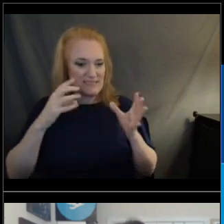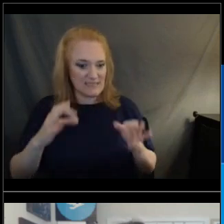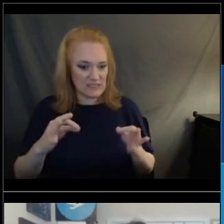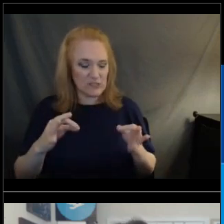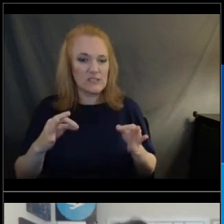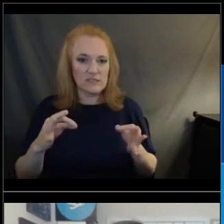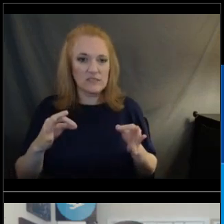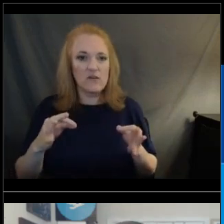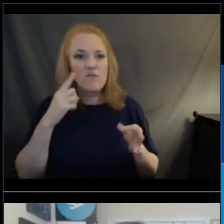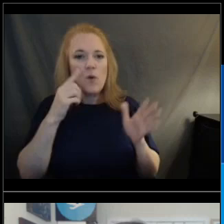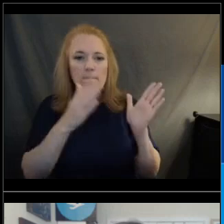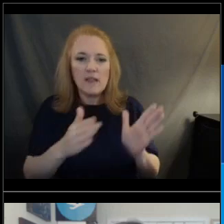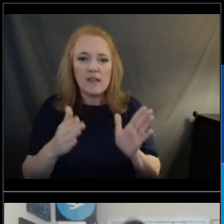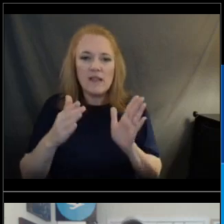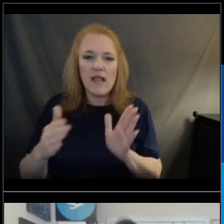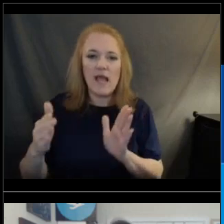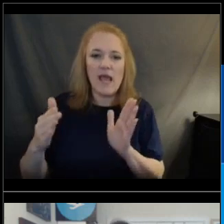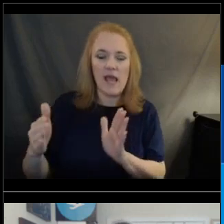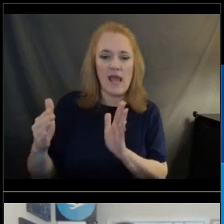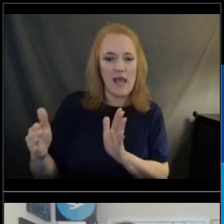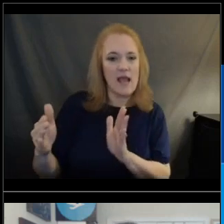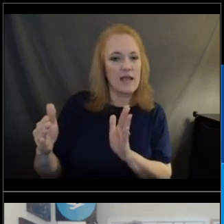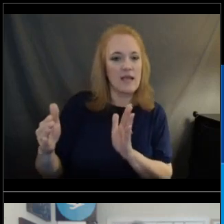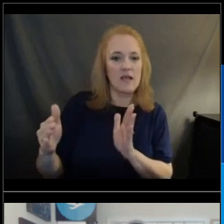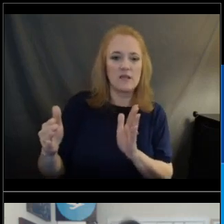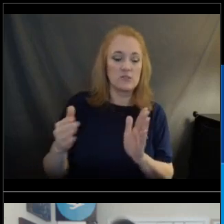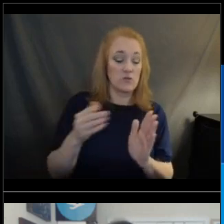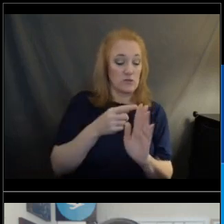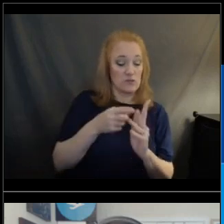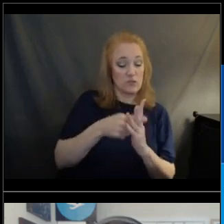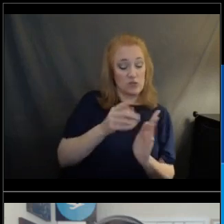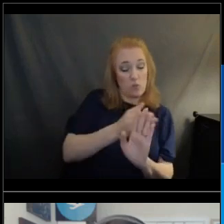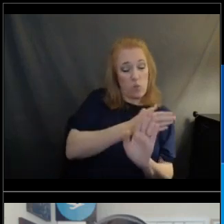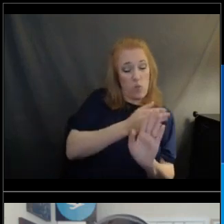planning and preparedness time frame all the way through to the response and recovery time